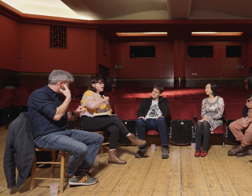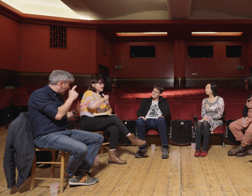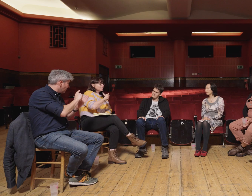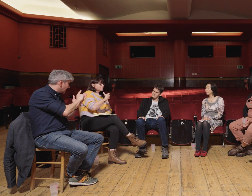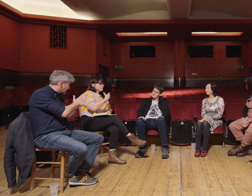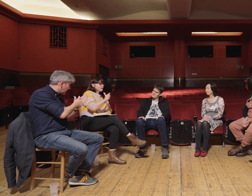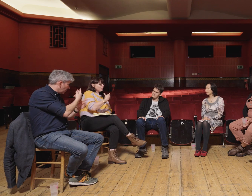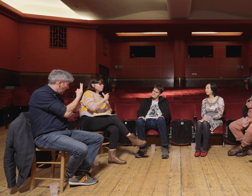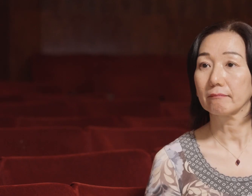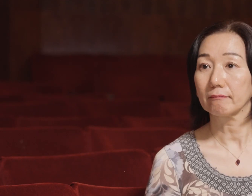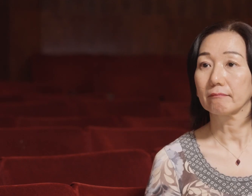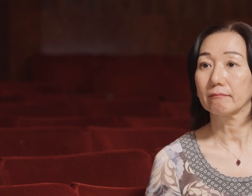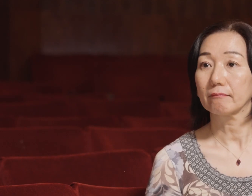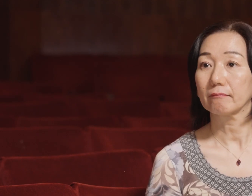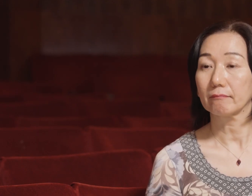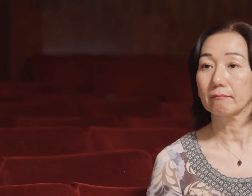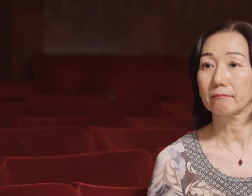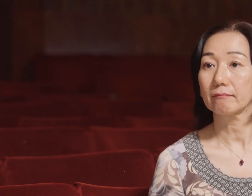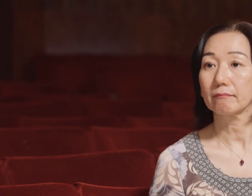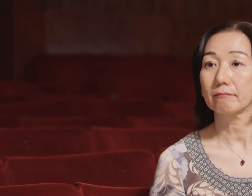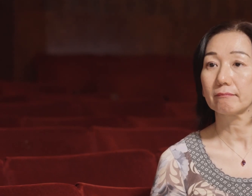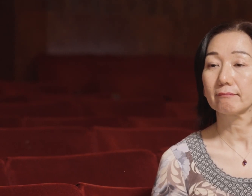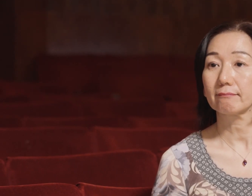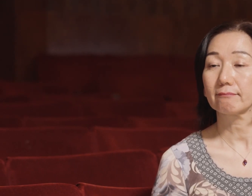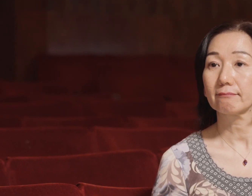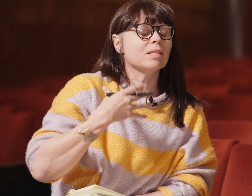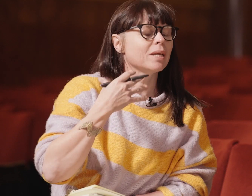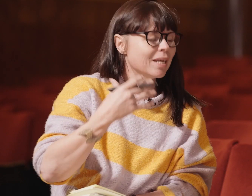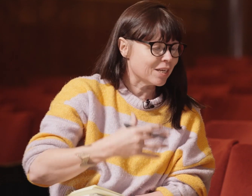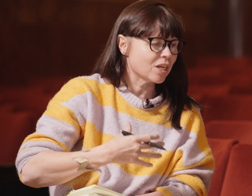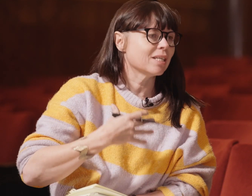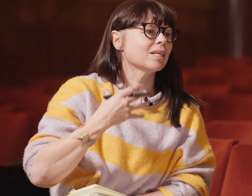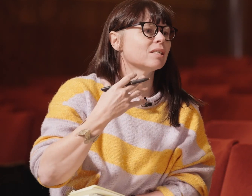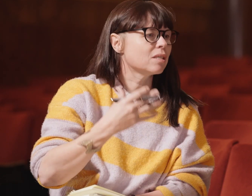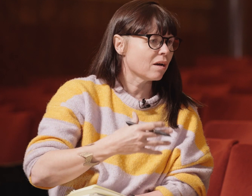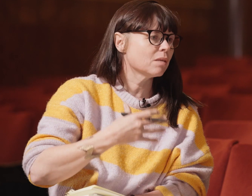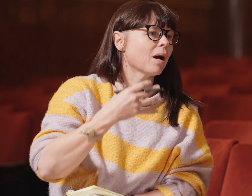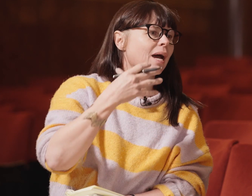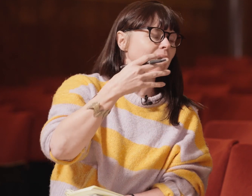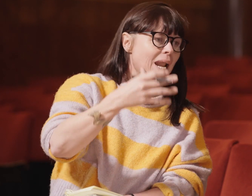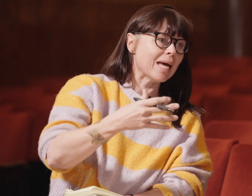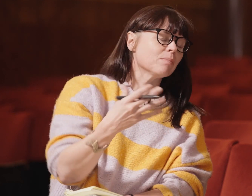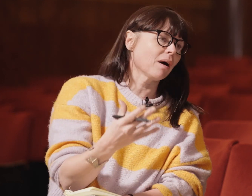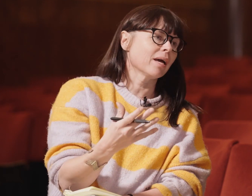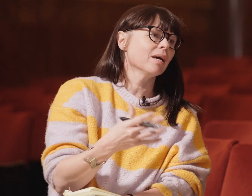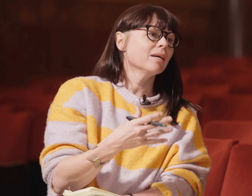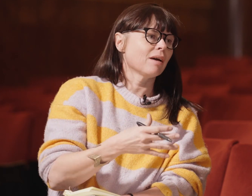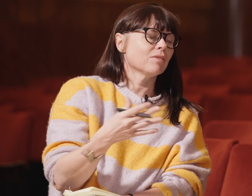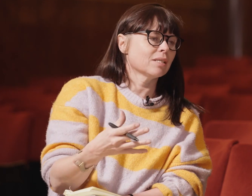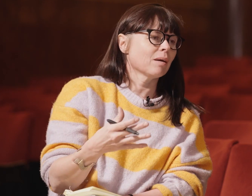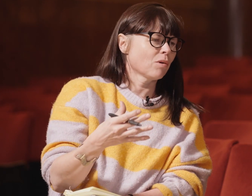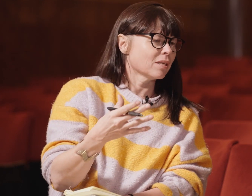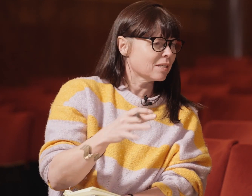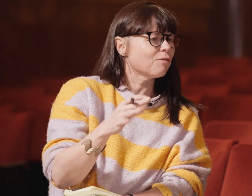and the work that has been initiated and led by deaf and disabled artists.